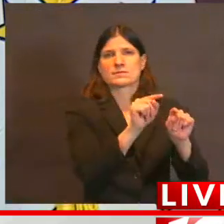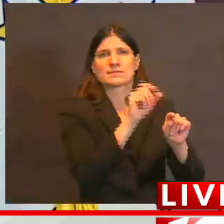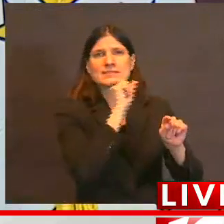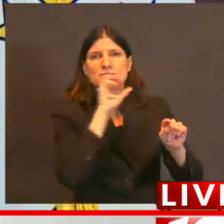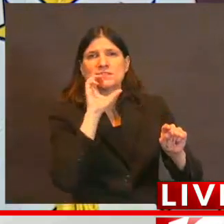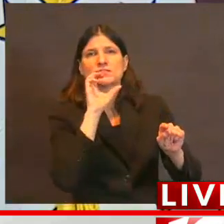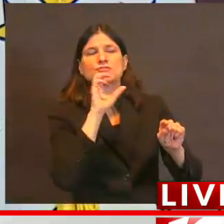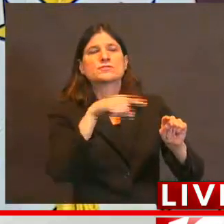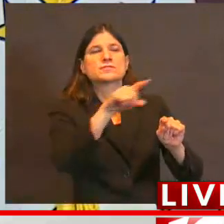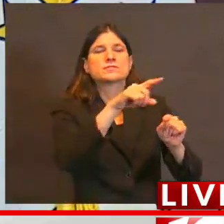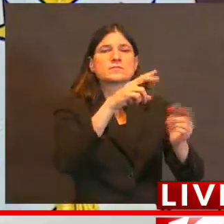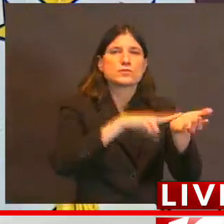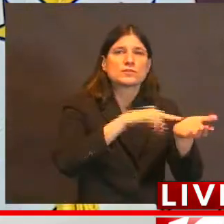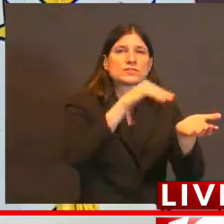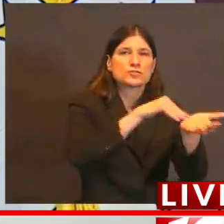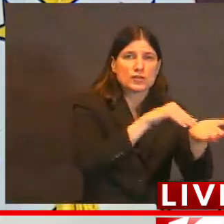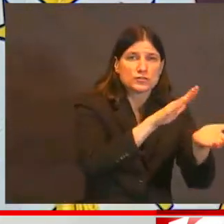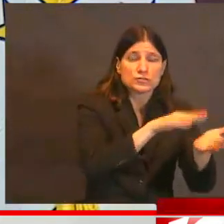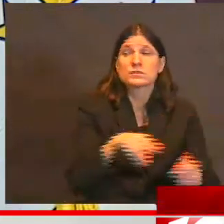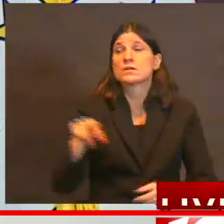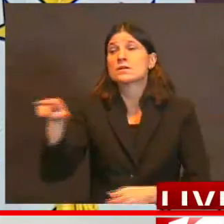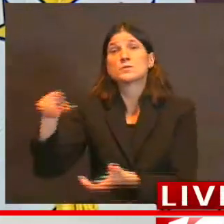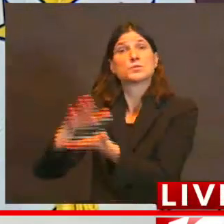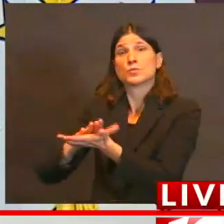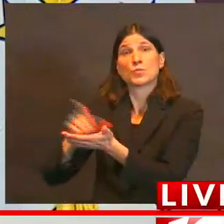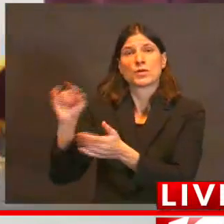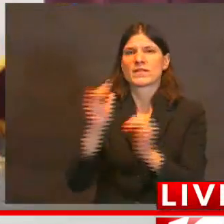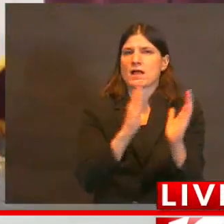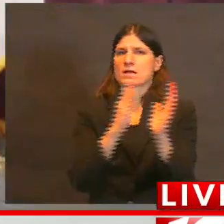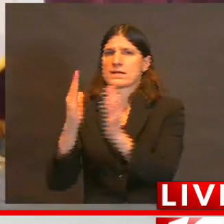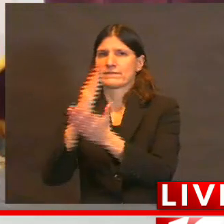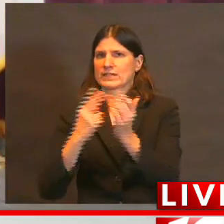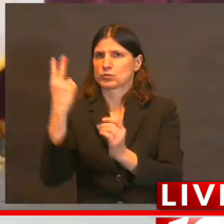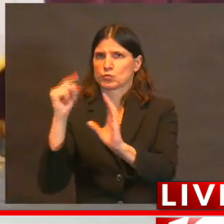MORE VACCINE. WE TEACHERS AND THE SCHOOL COMMUNITY IN PHASE